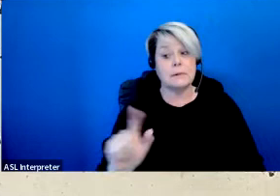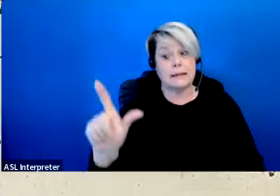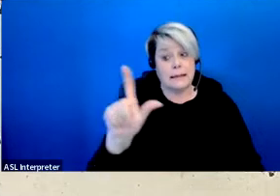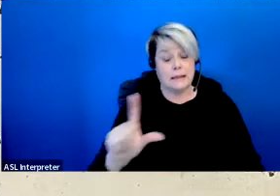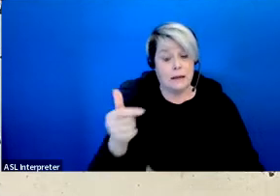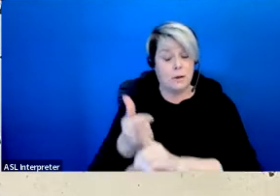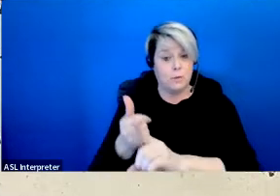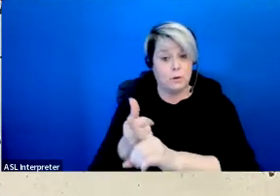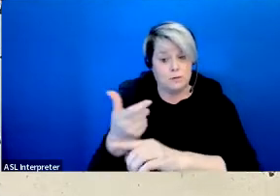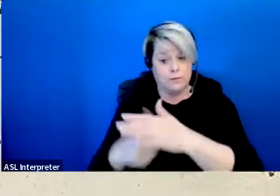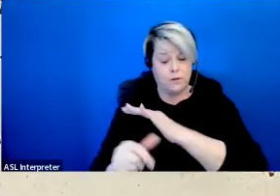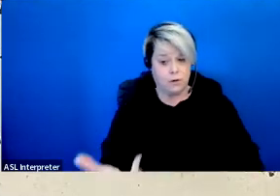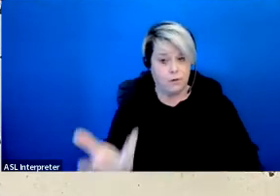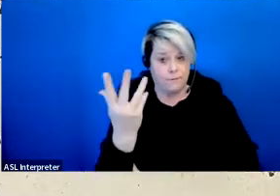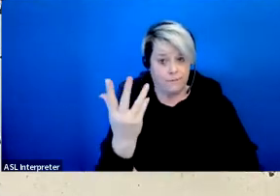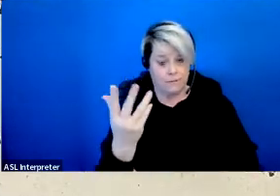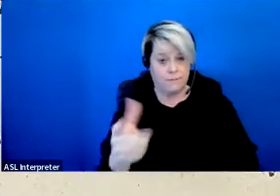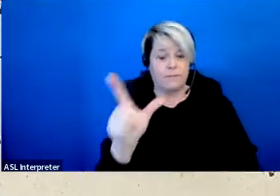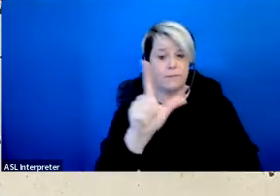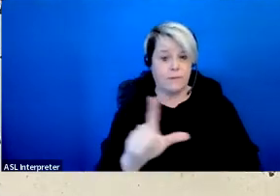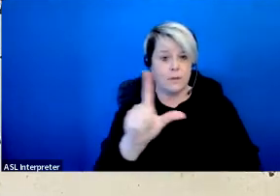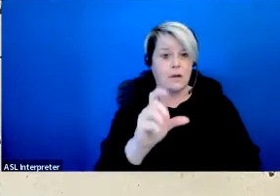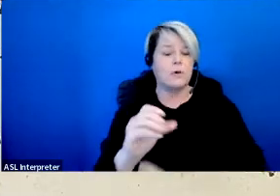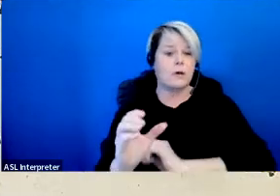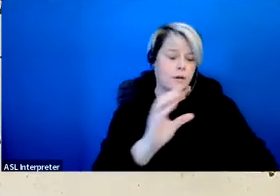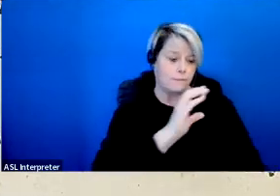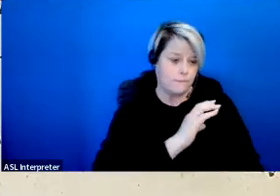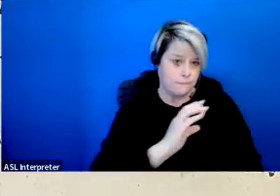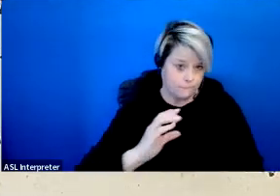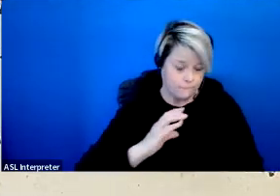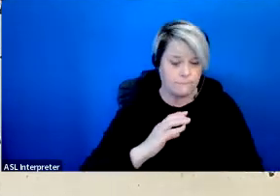The library is one of five national libraries of